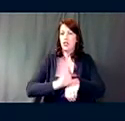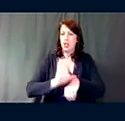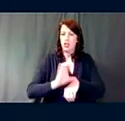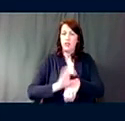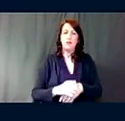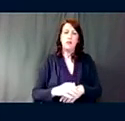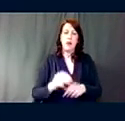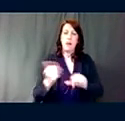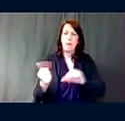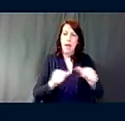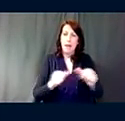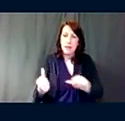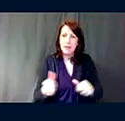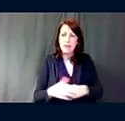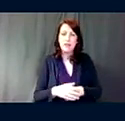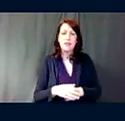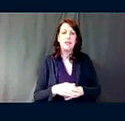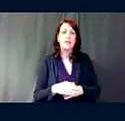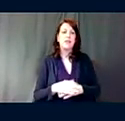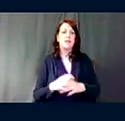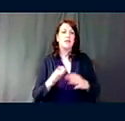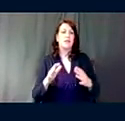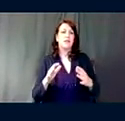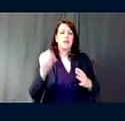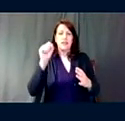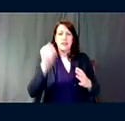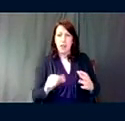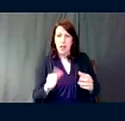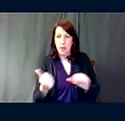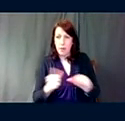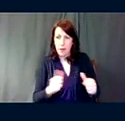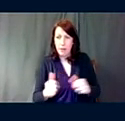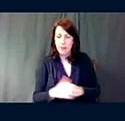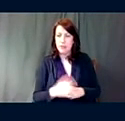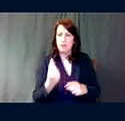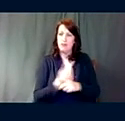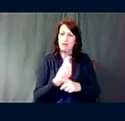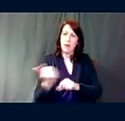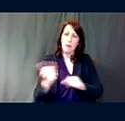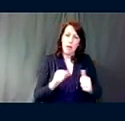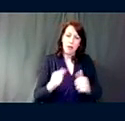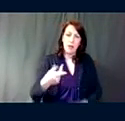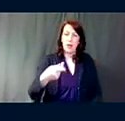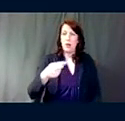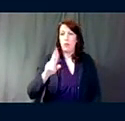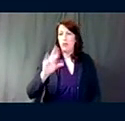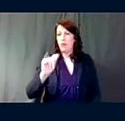WITH LOTS OF SOUTHERN -- LOTS OF BAPTIST DENOMINATIONS, SOUTHERN